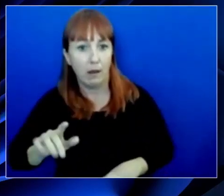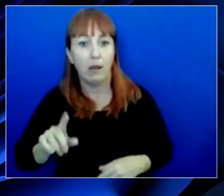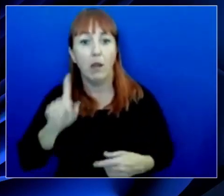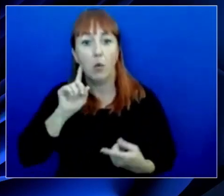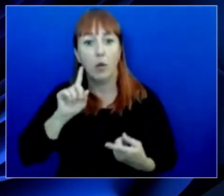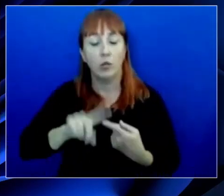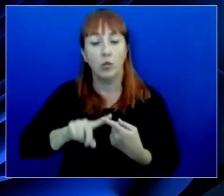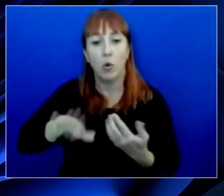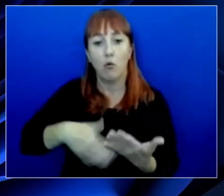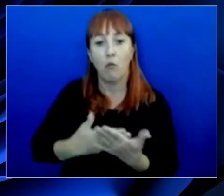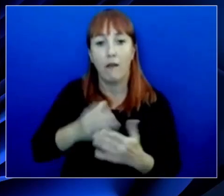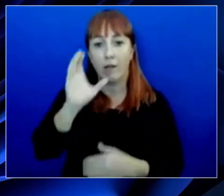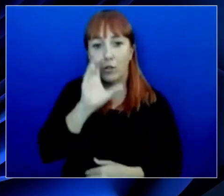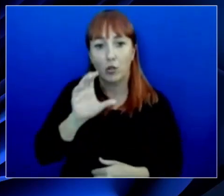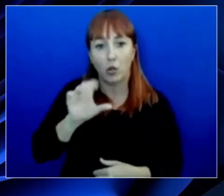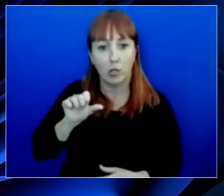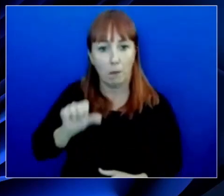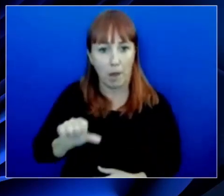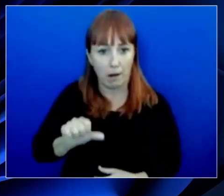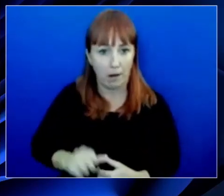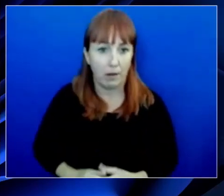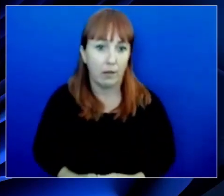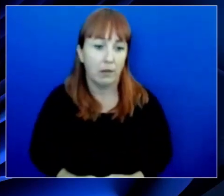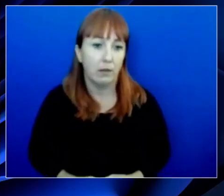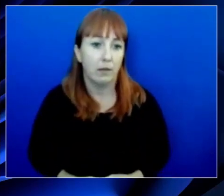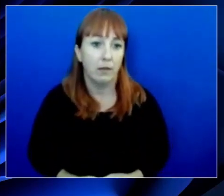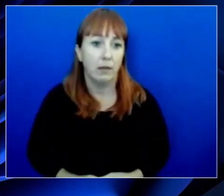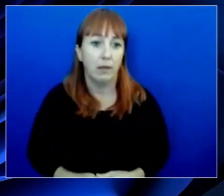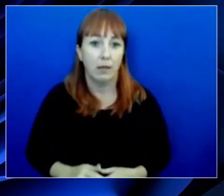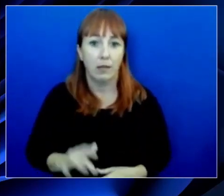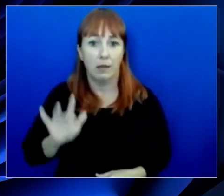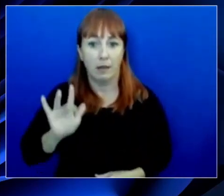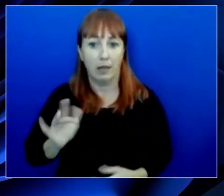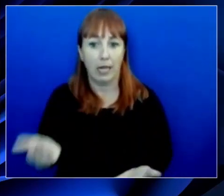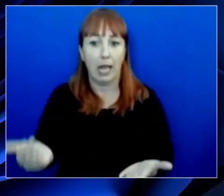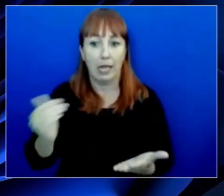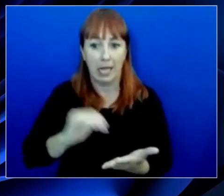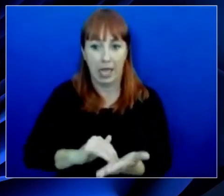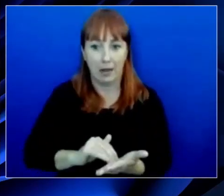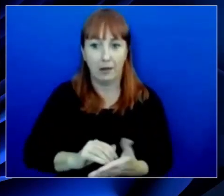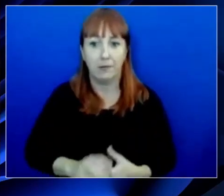going to go to a search button and I'm going to tab again.